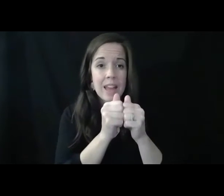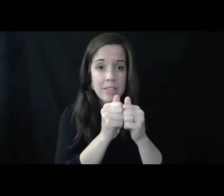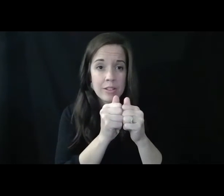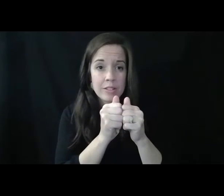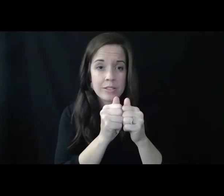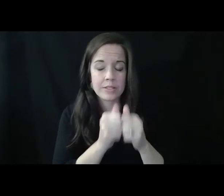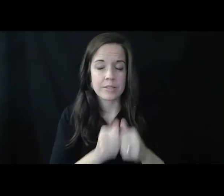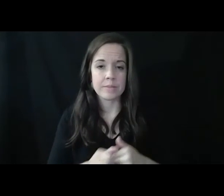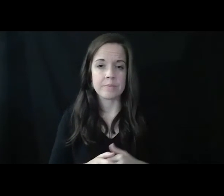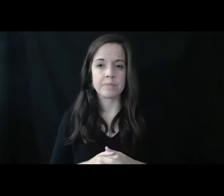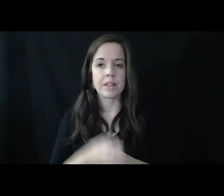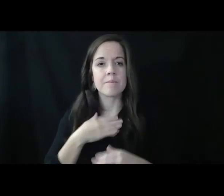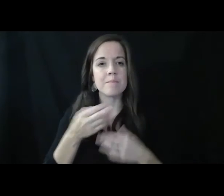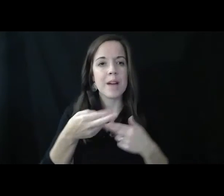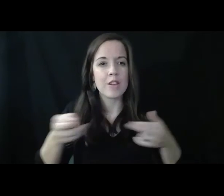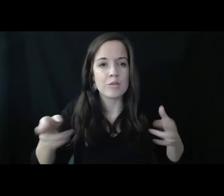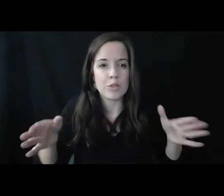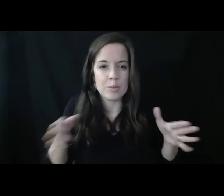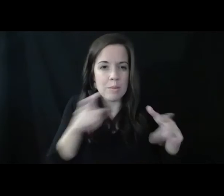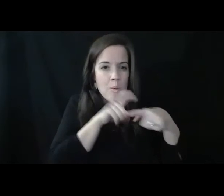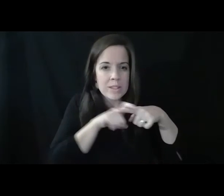My room was a closet for my family’s clothes,